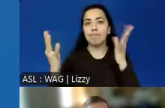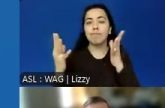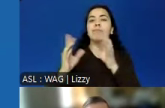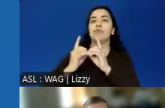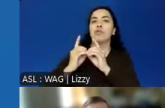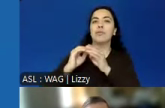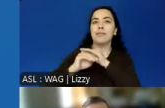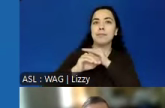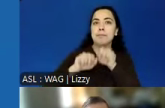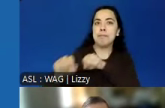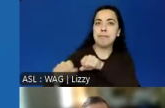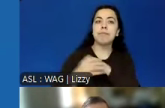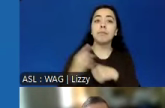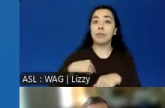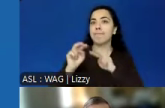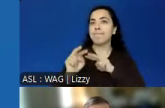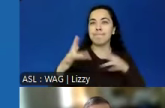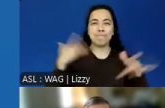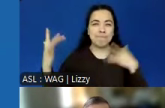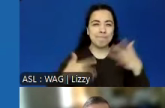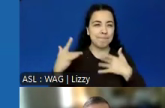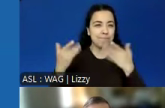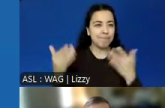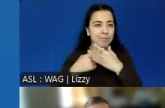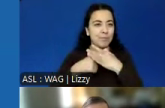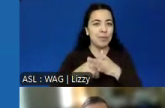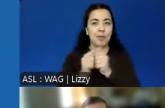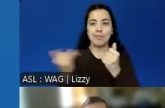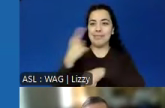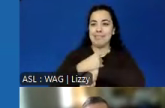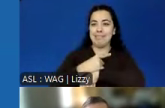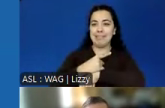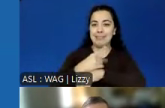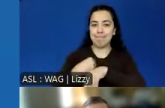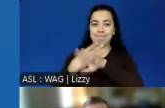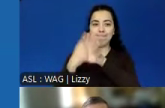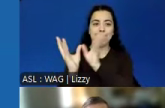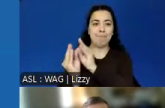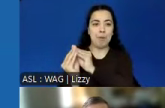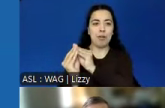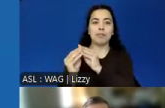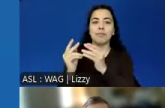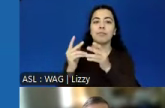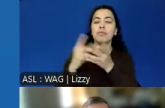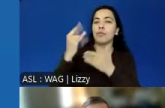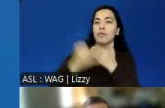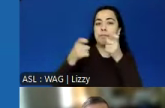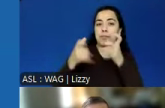We are very excited to continue this series with today's webinar, Project Manager/Product Owner: